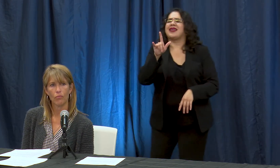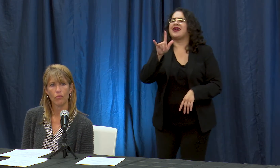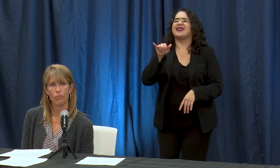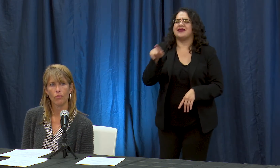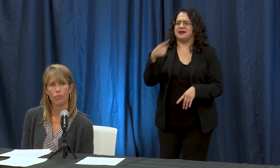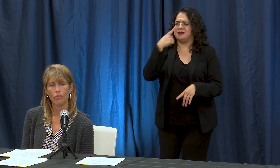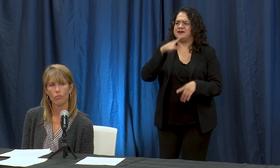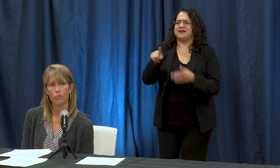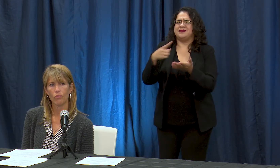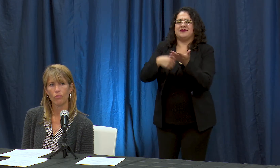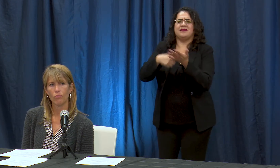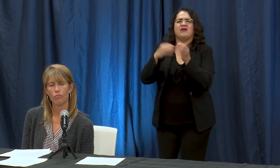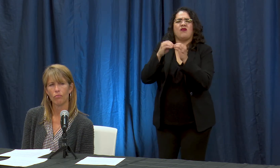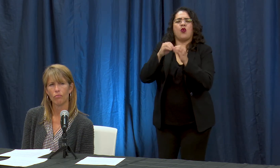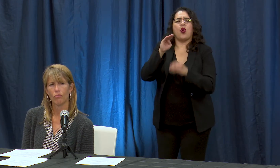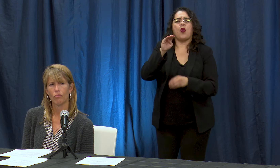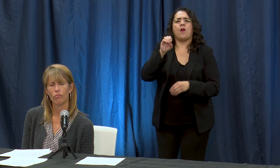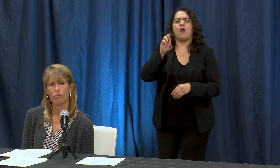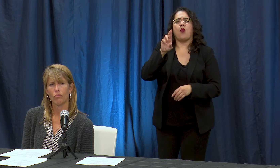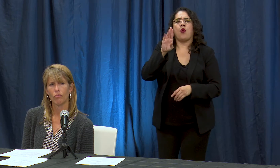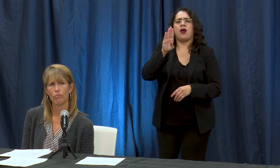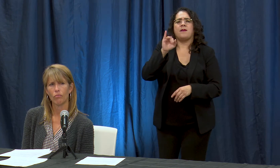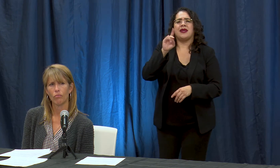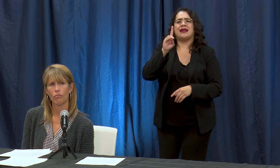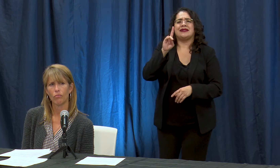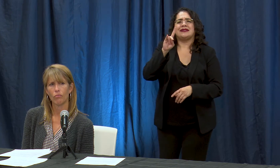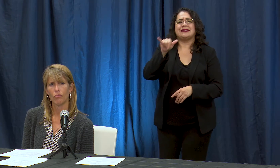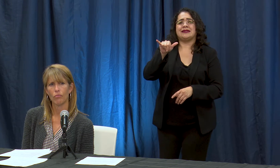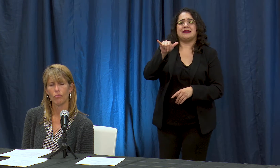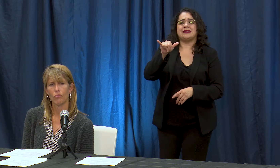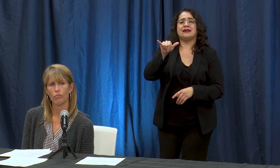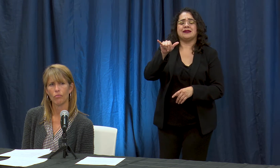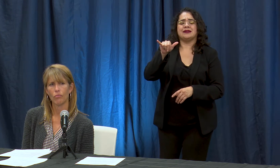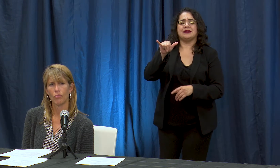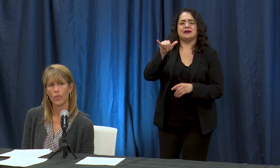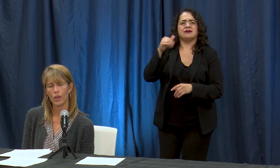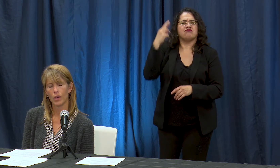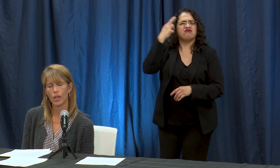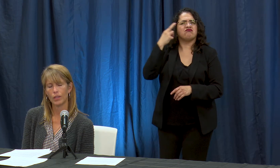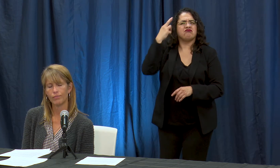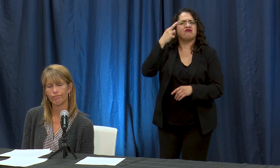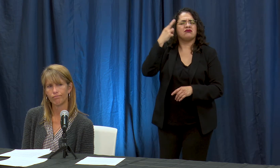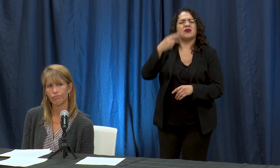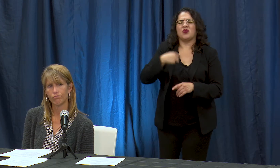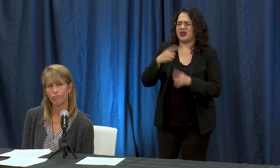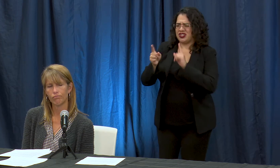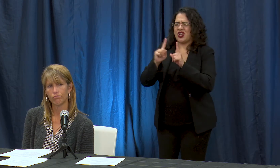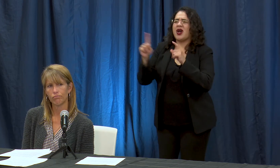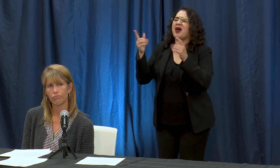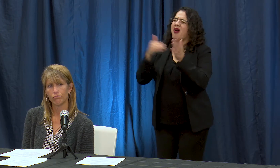factors and there's some questions on here about pre-existing conditions. We've talked a little bit about pre-existing conditions on our media updates, our